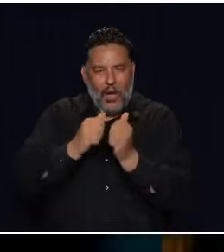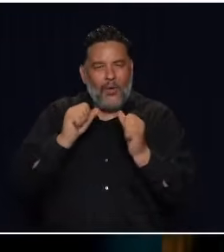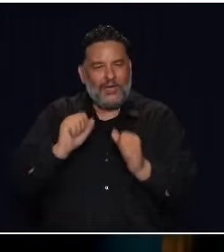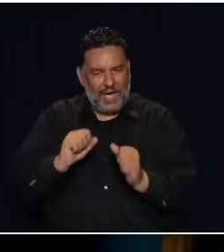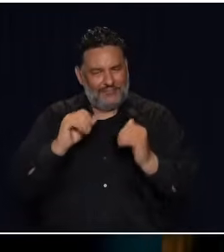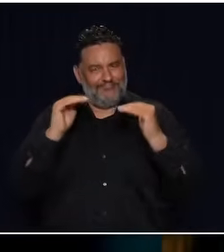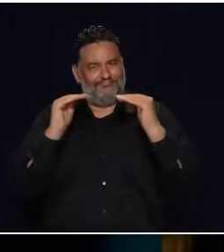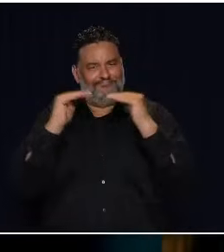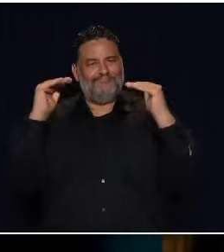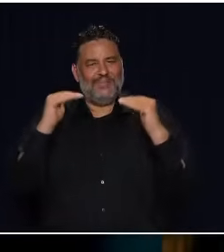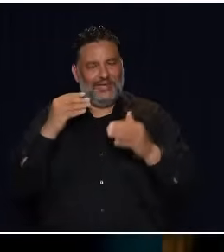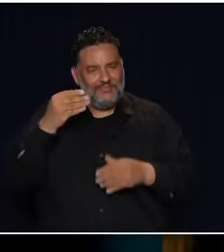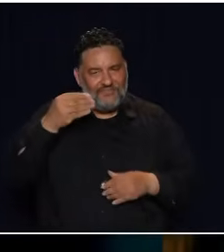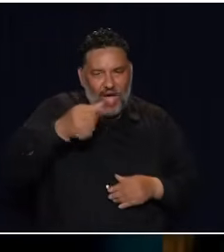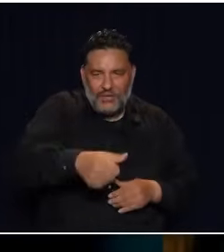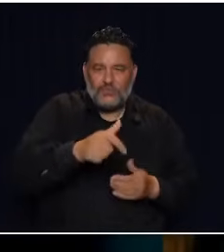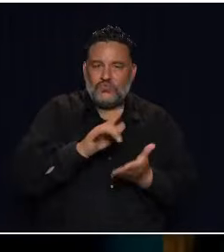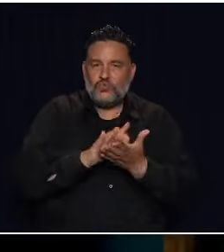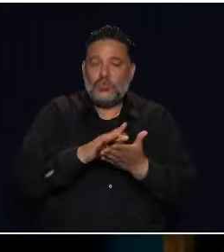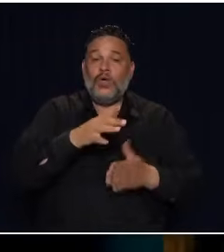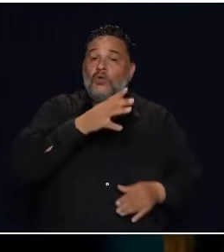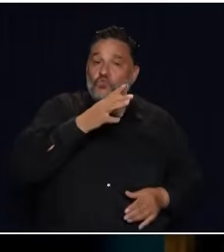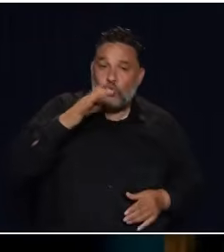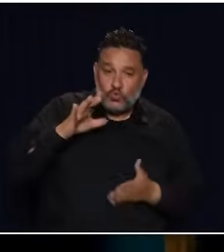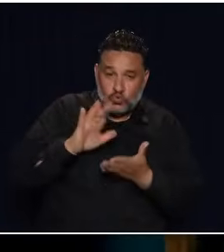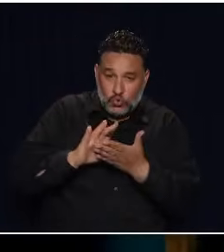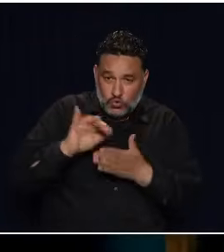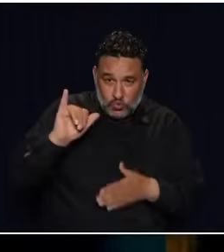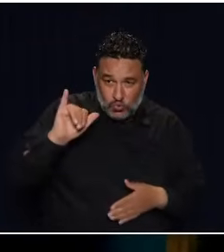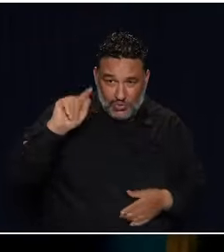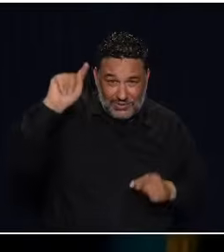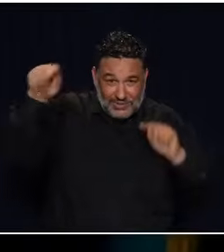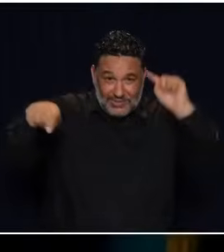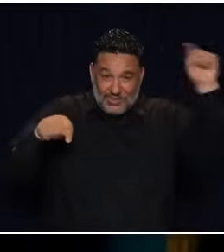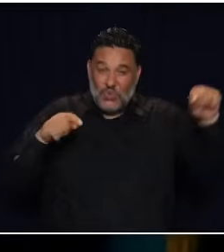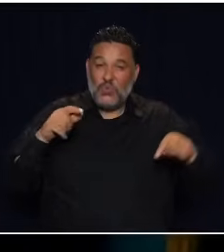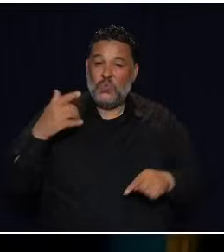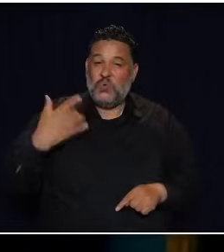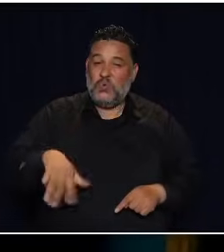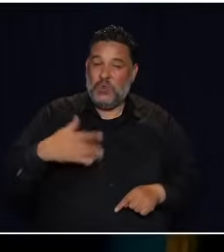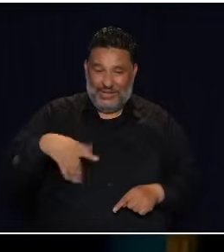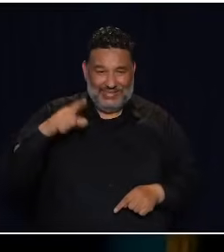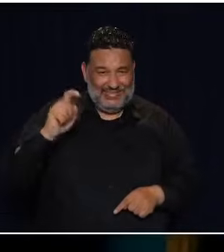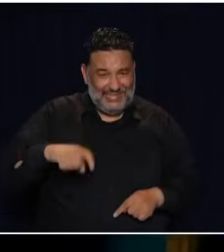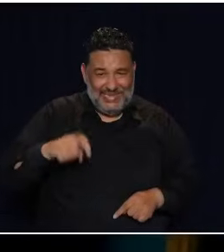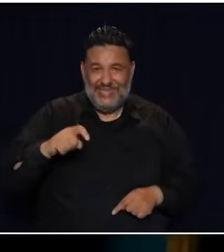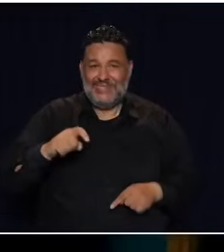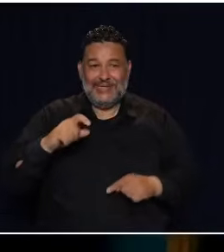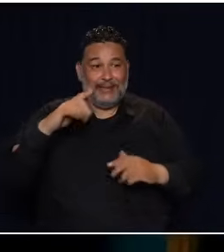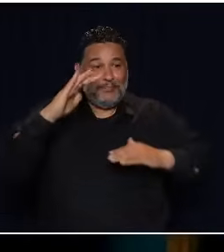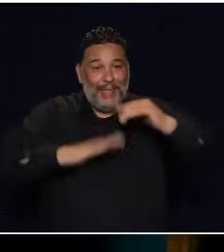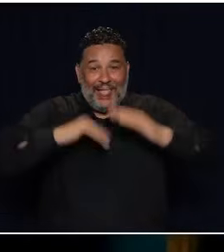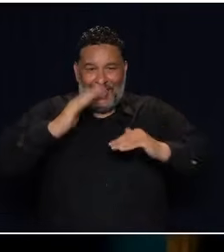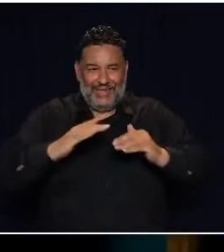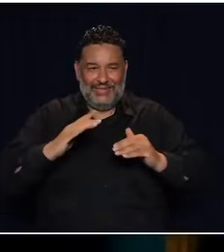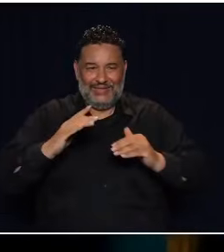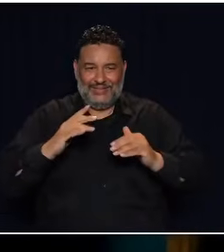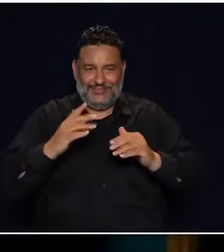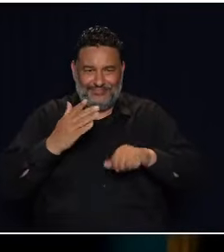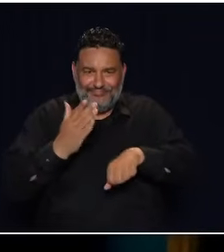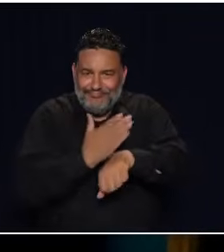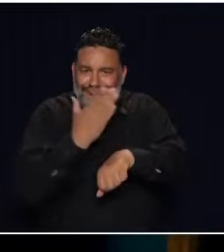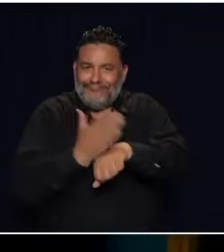GOOD KCHX S -- CONVERSATIONS HO